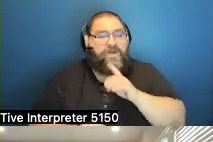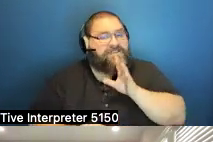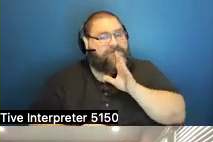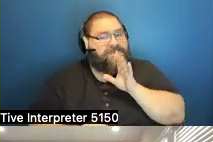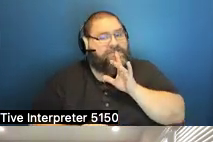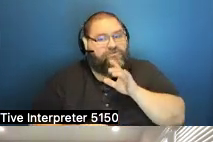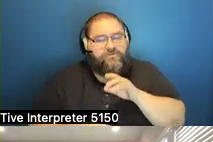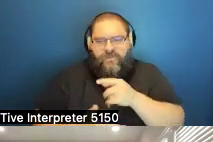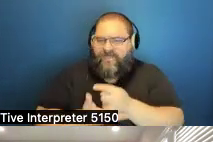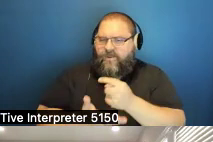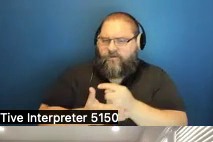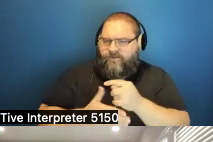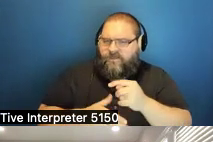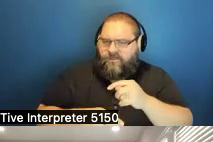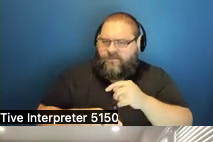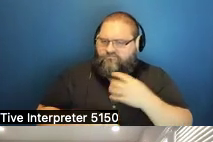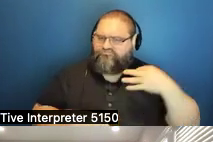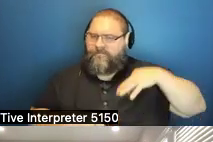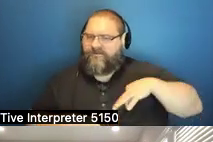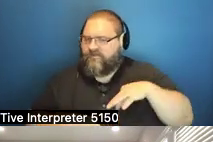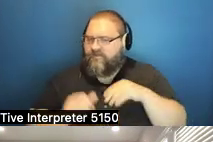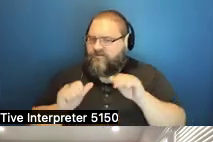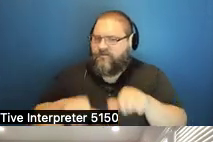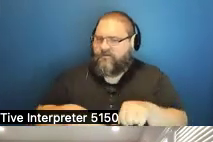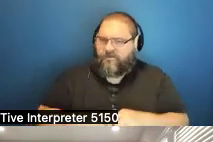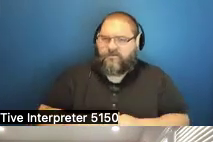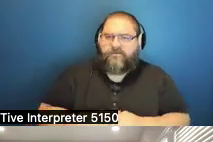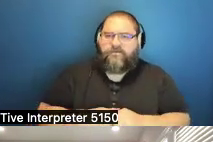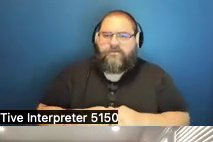be beneficial with, um… 19:40:40 individual